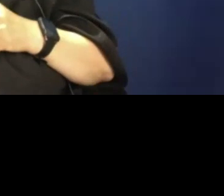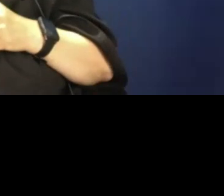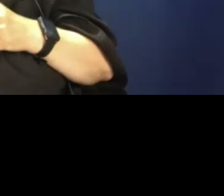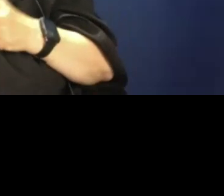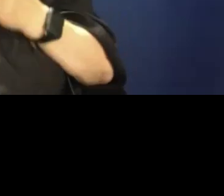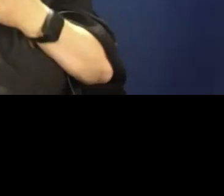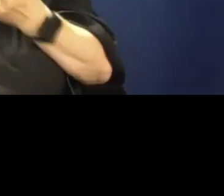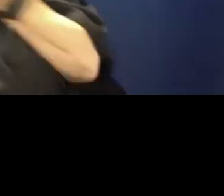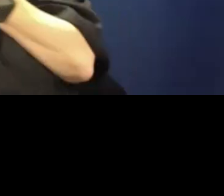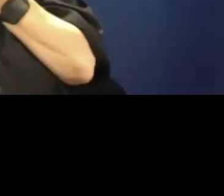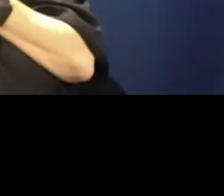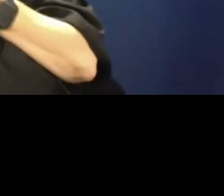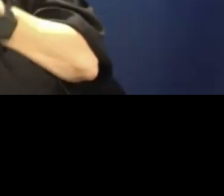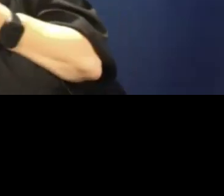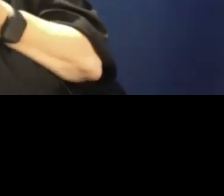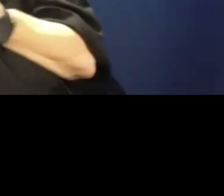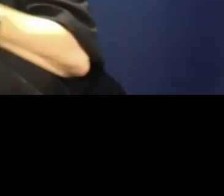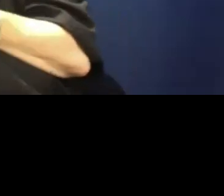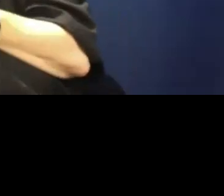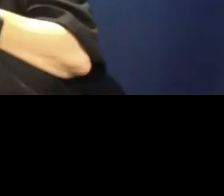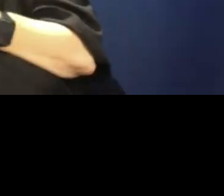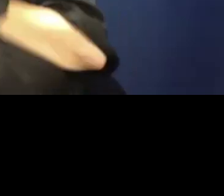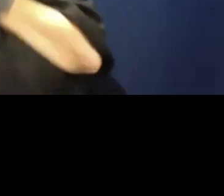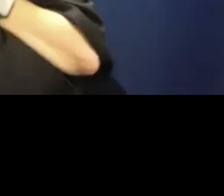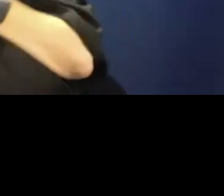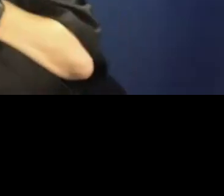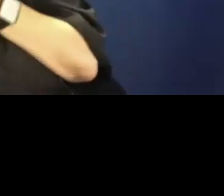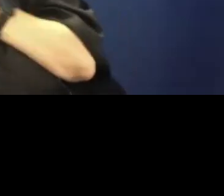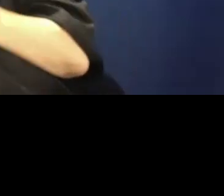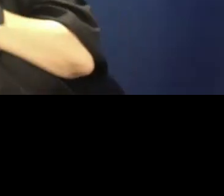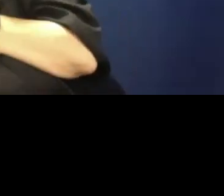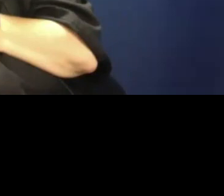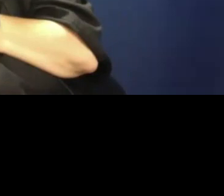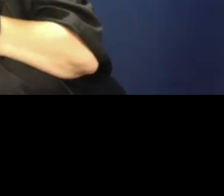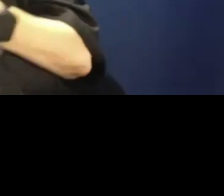can support survivors with media contact. So be on the lookout for that announcement.